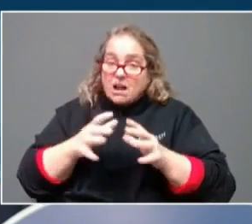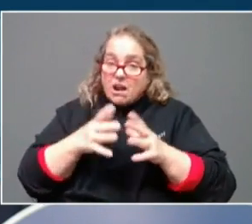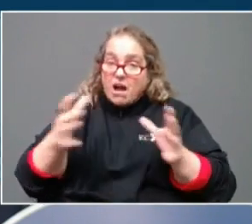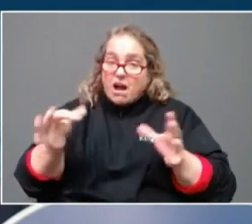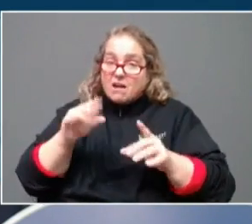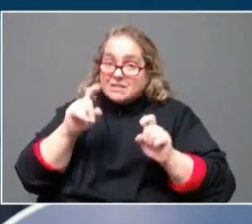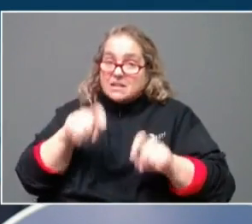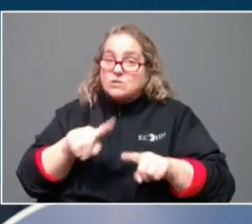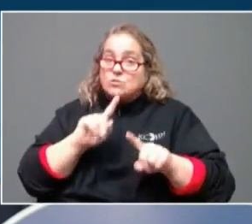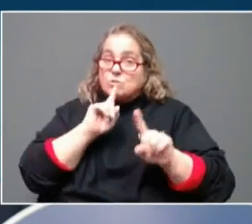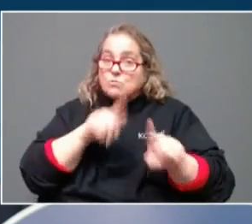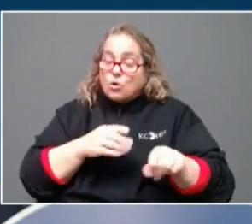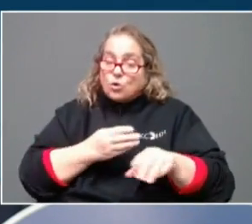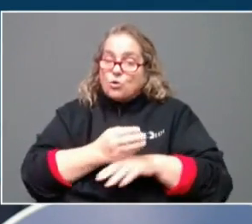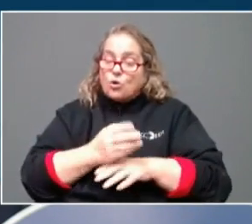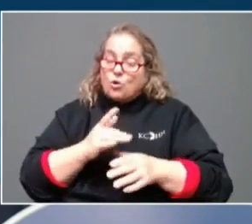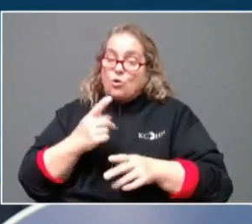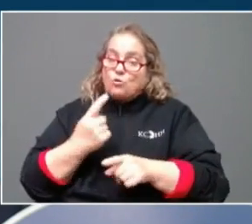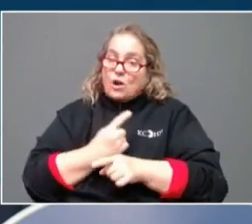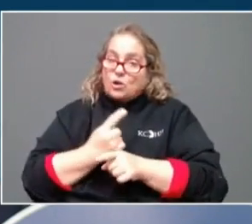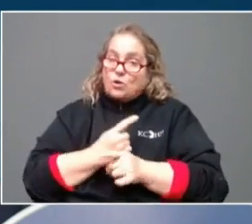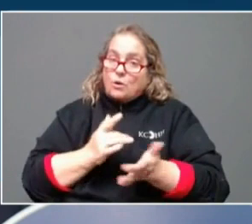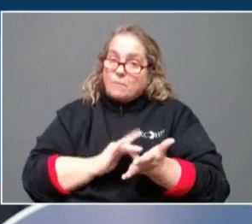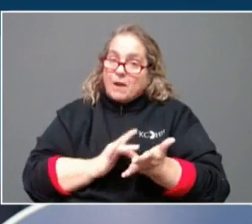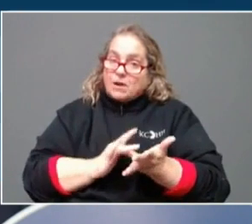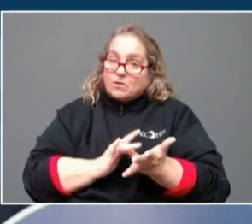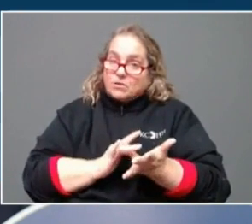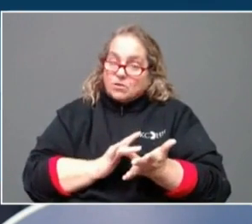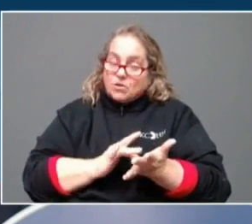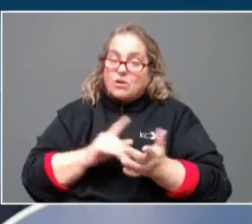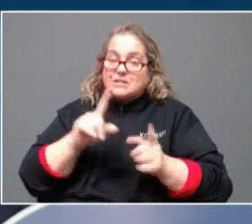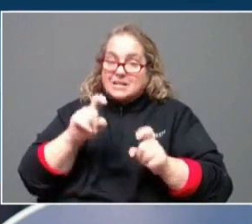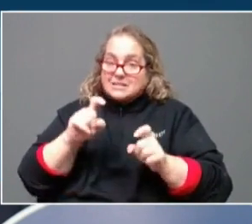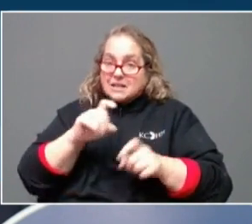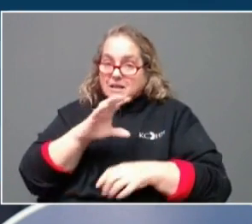regular medical infrastructure and the various testing companies directly to